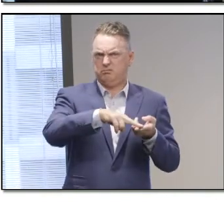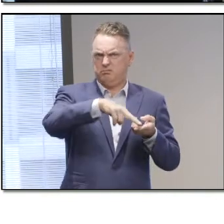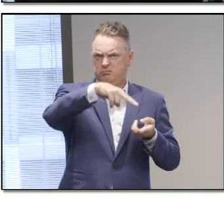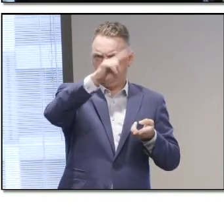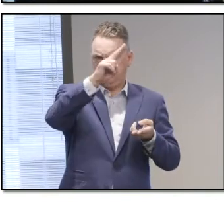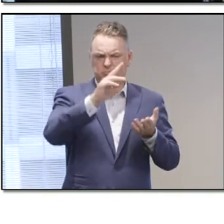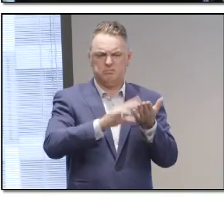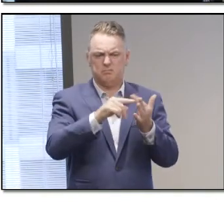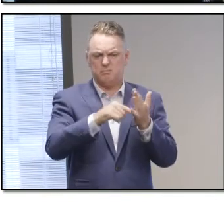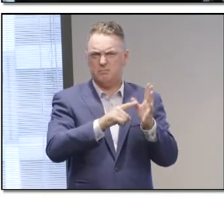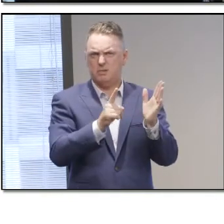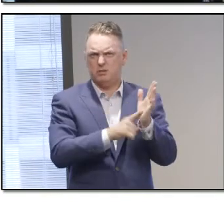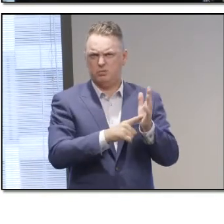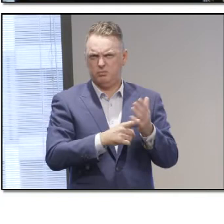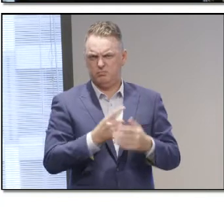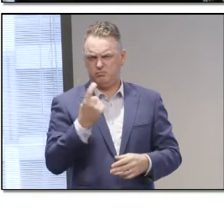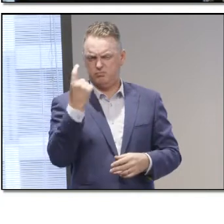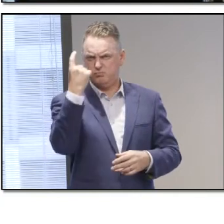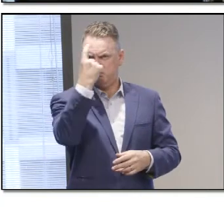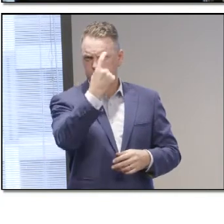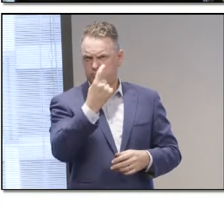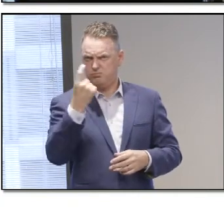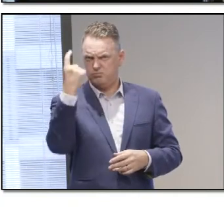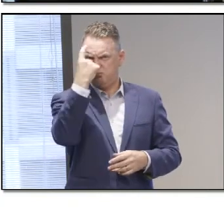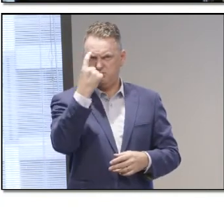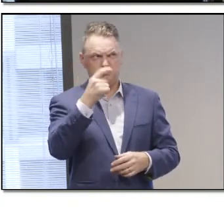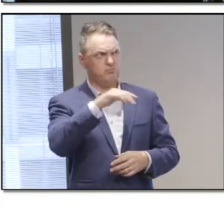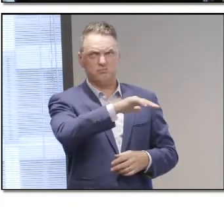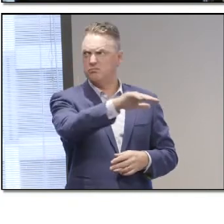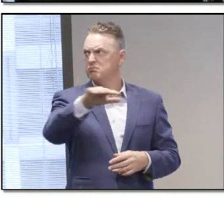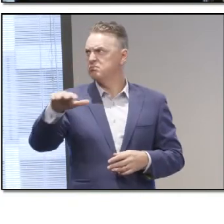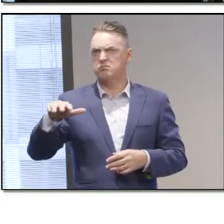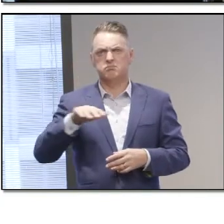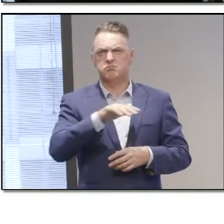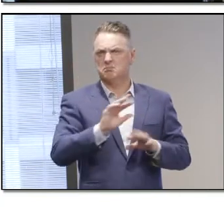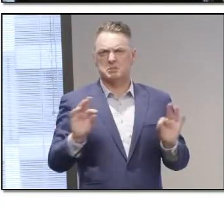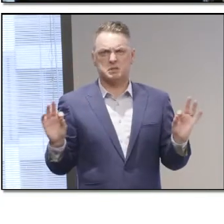our population? We have no known environmental exposures there's no environmental information in